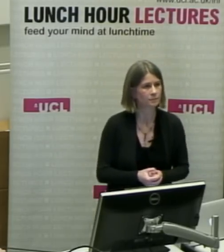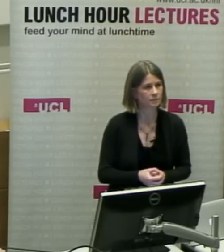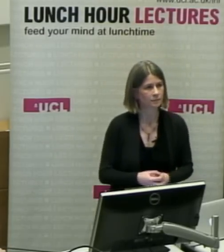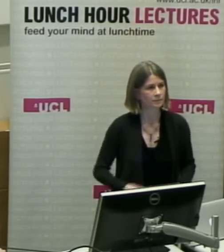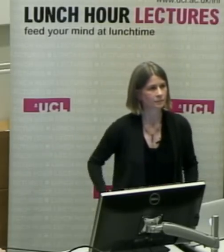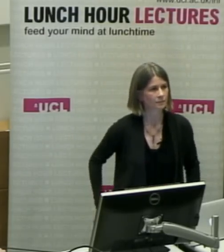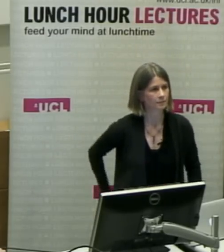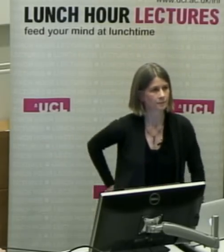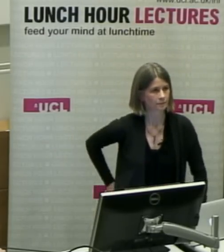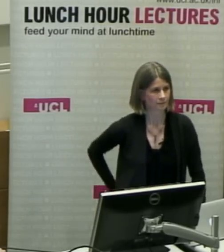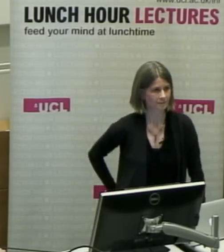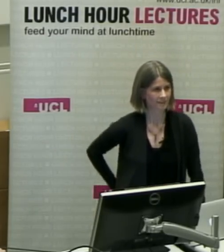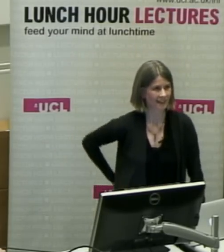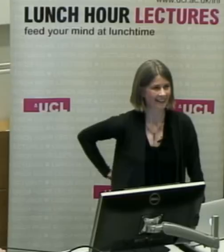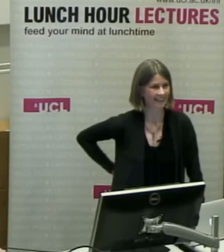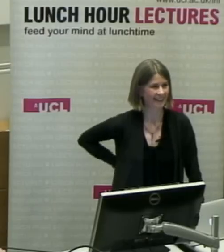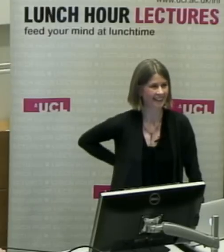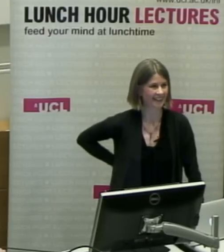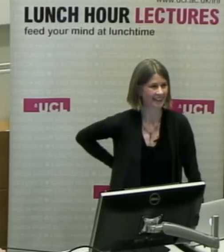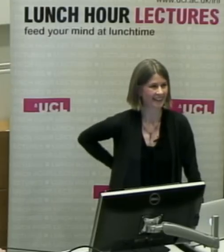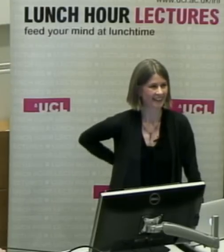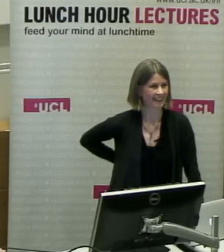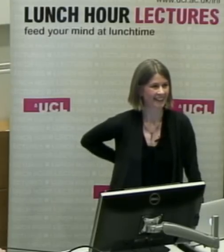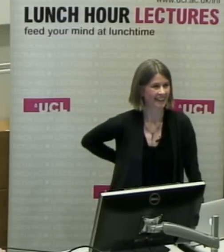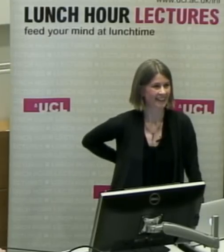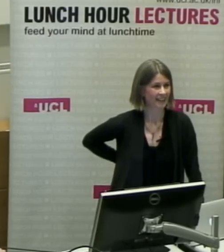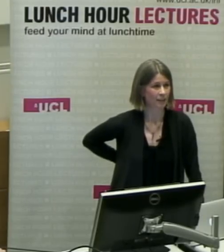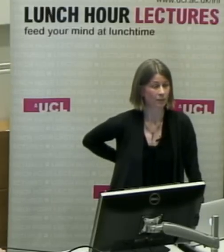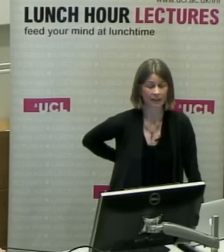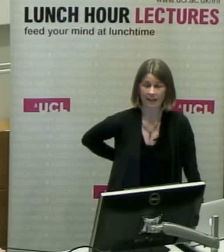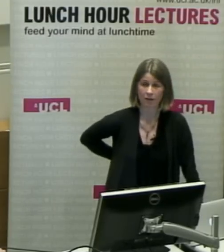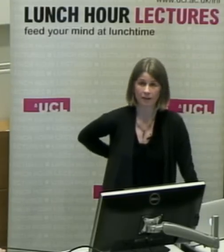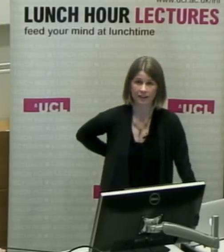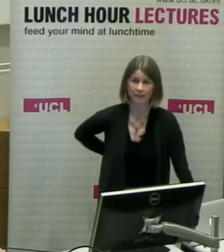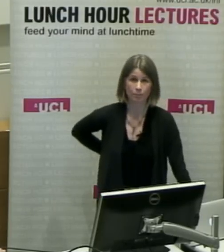But if I said... Three consonants and one vowel. That's pretty easy. But there are...